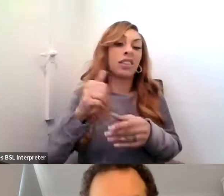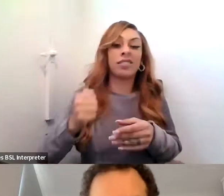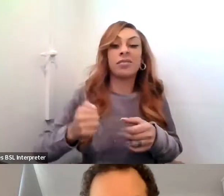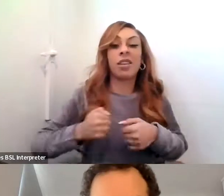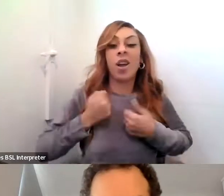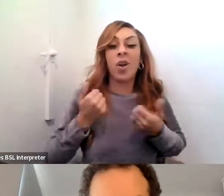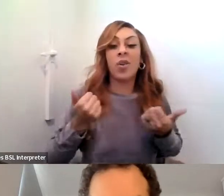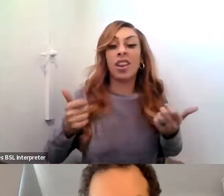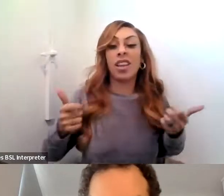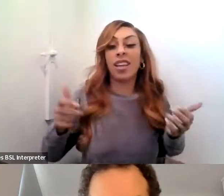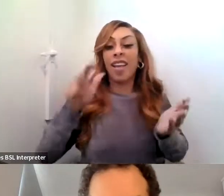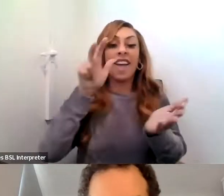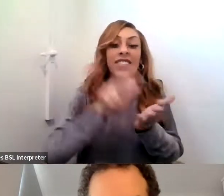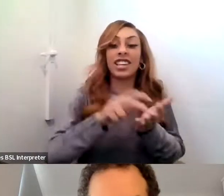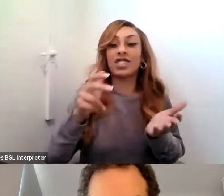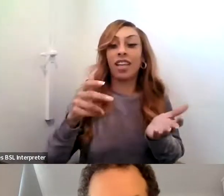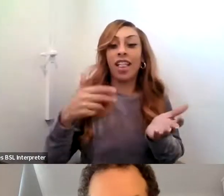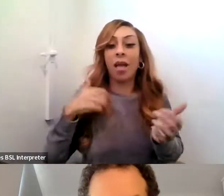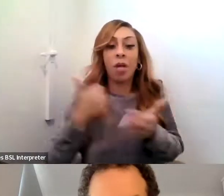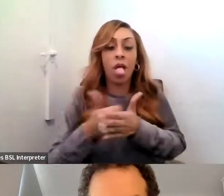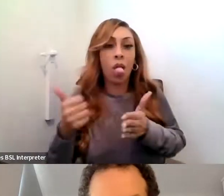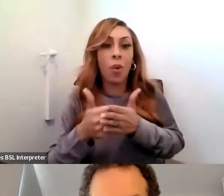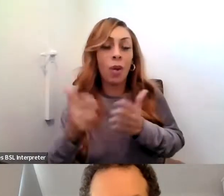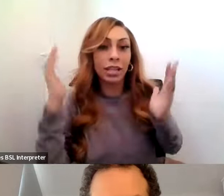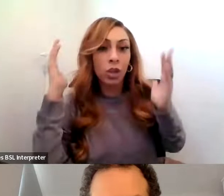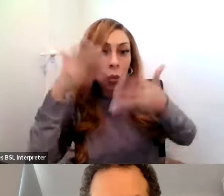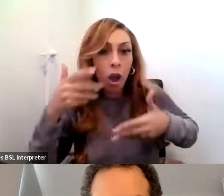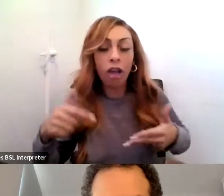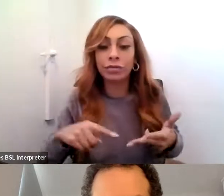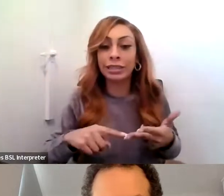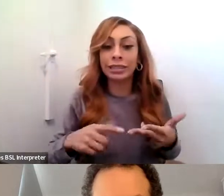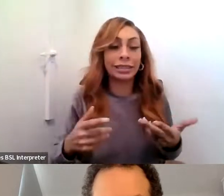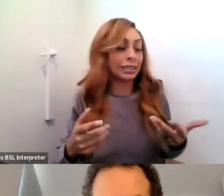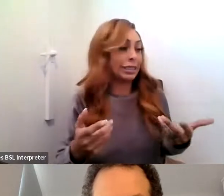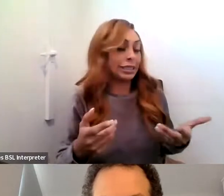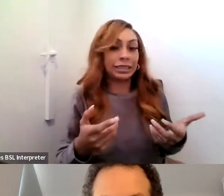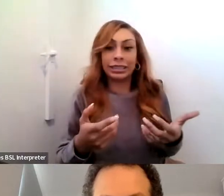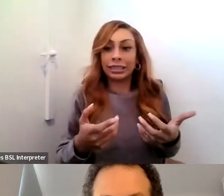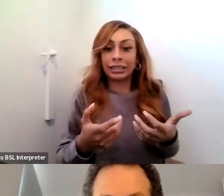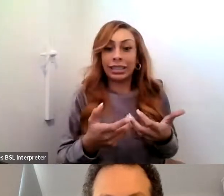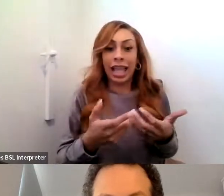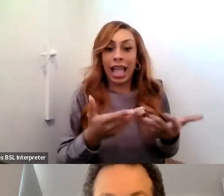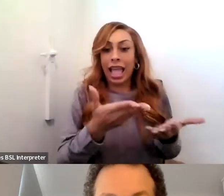is that I am always worried about the way how digitisation,